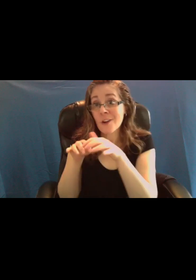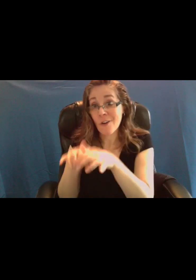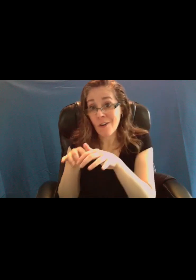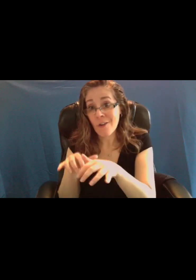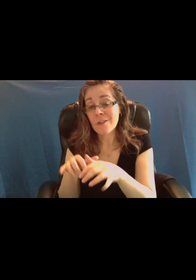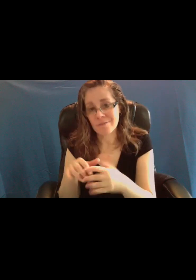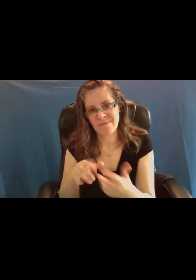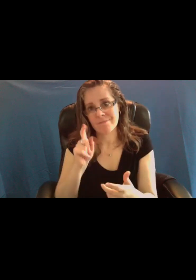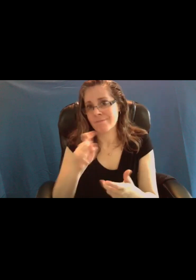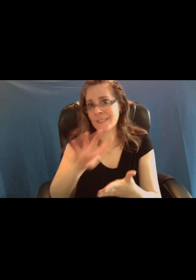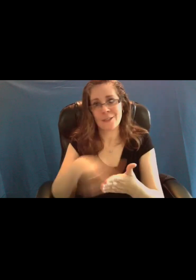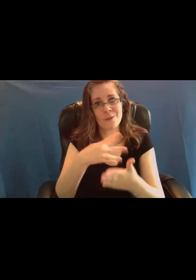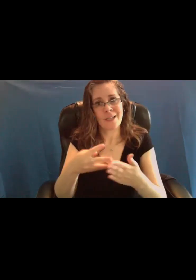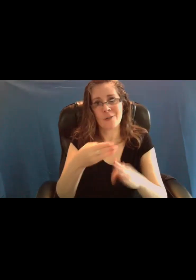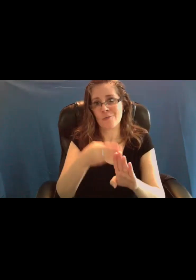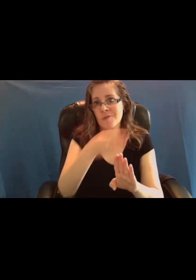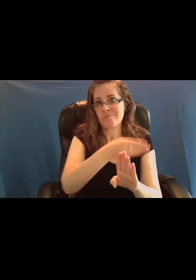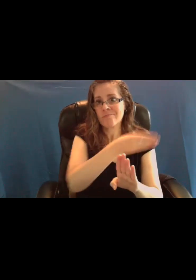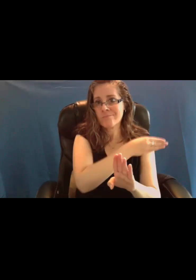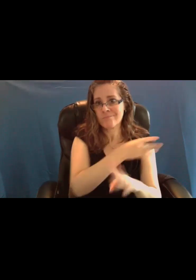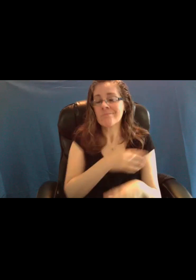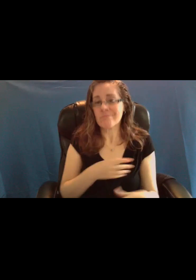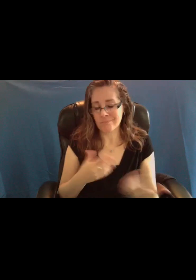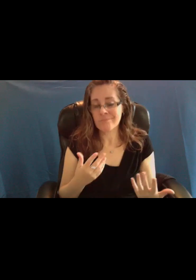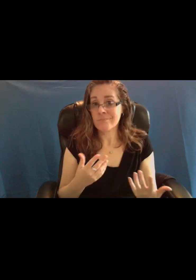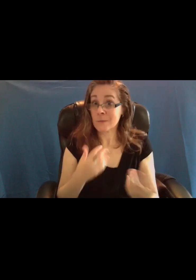need to schedule in advance to make sure you get one, and it takes